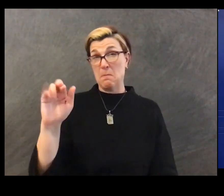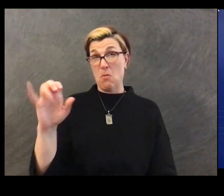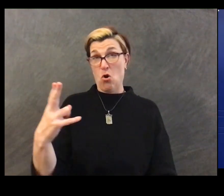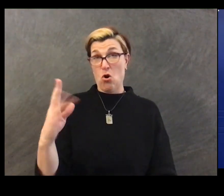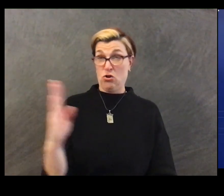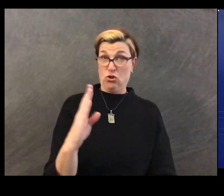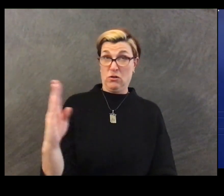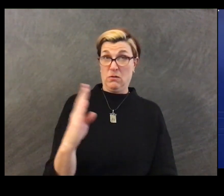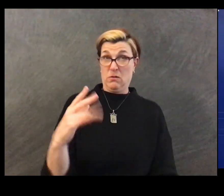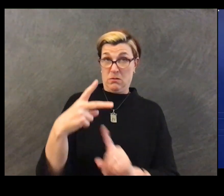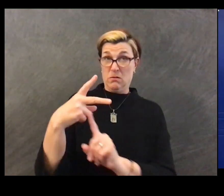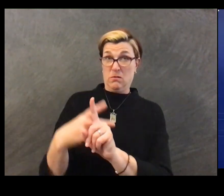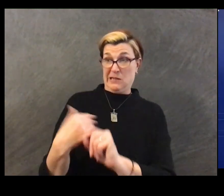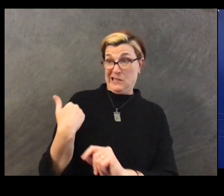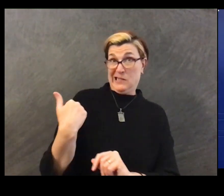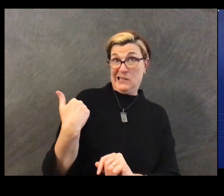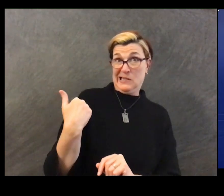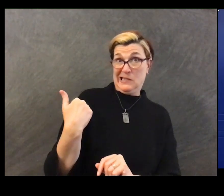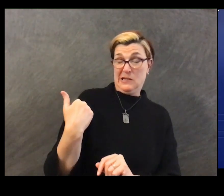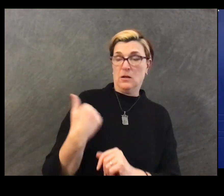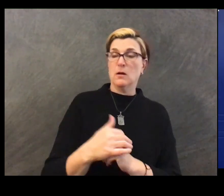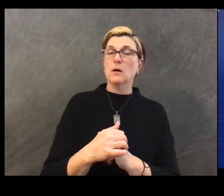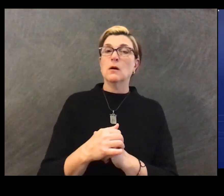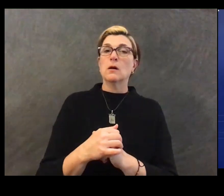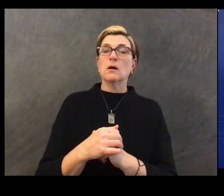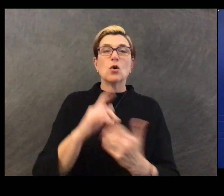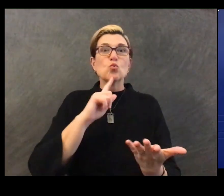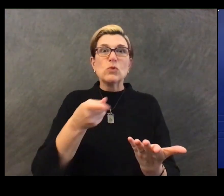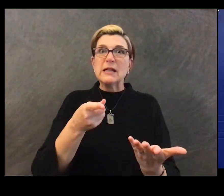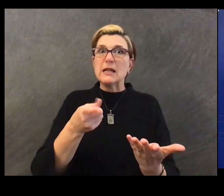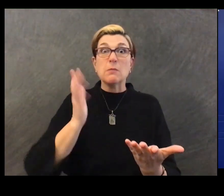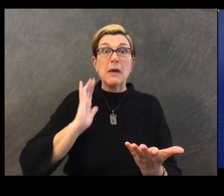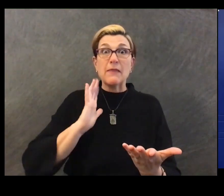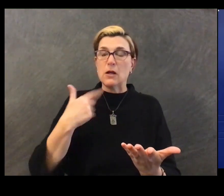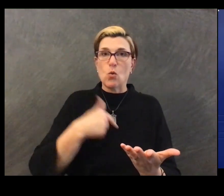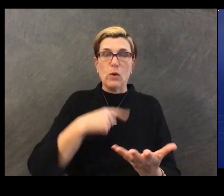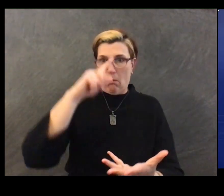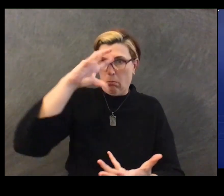understanding of its transmissibility all of its symptoms we do now and I